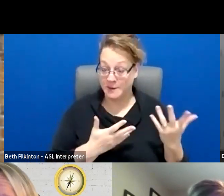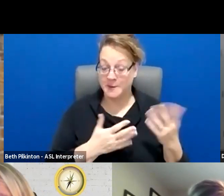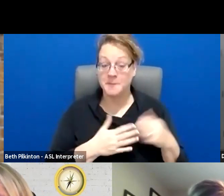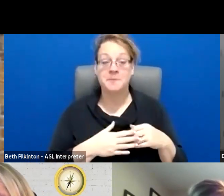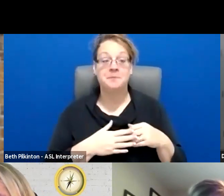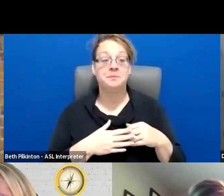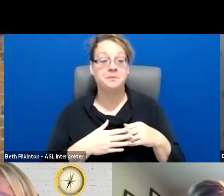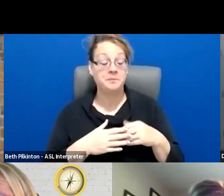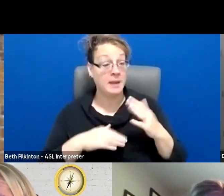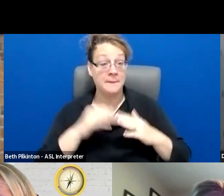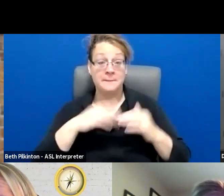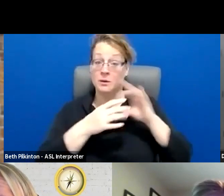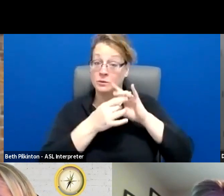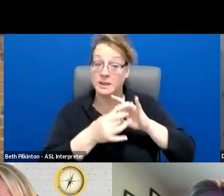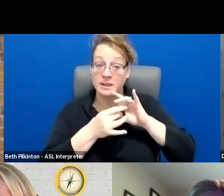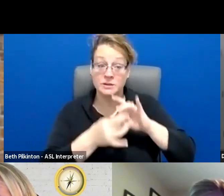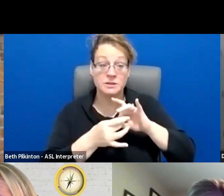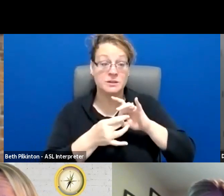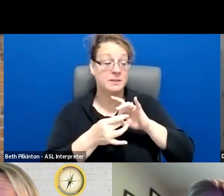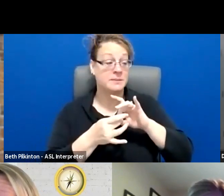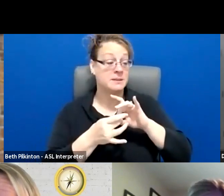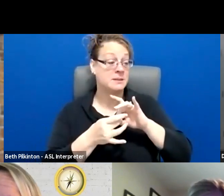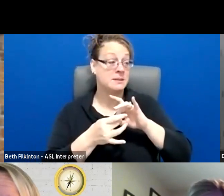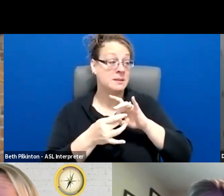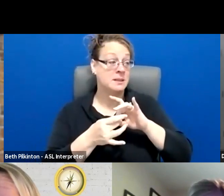Because we want our employment to reflect those that we serve.